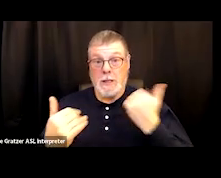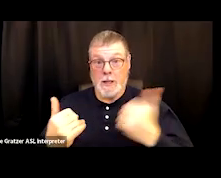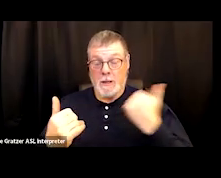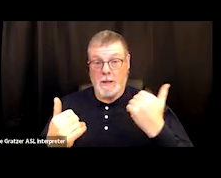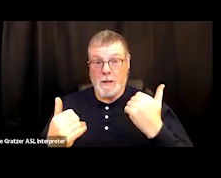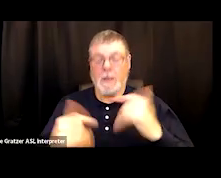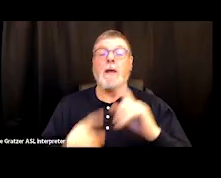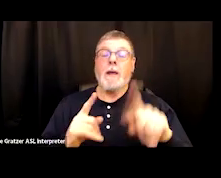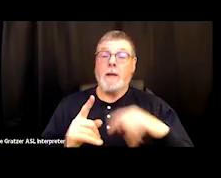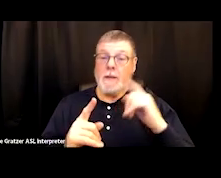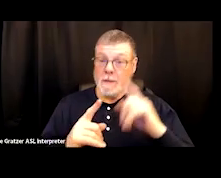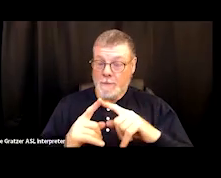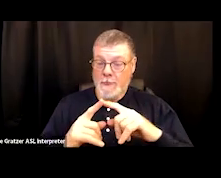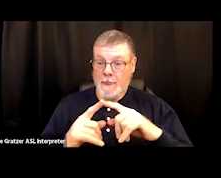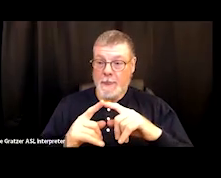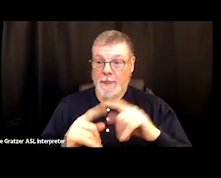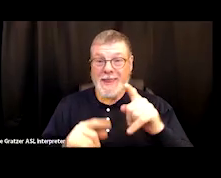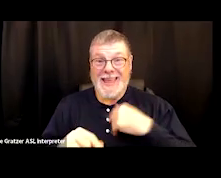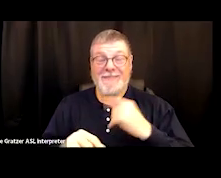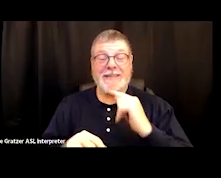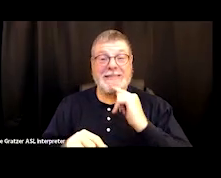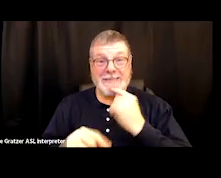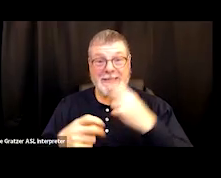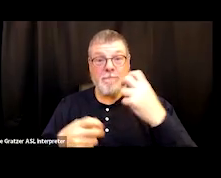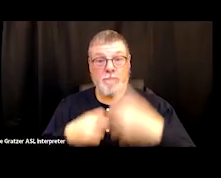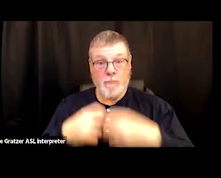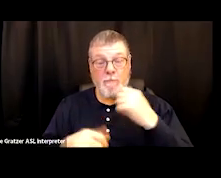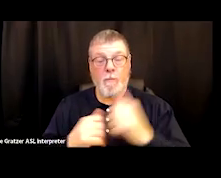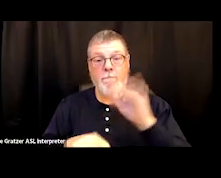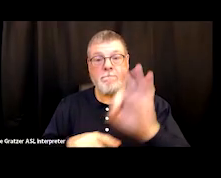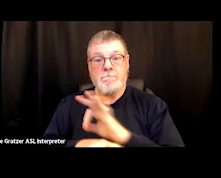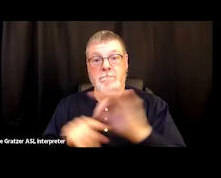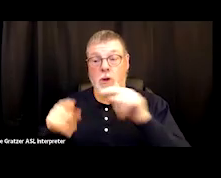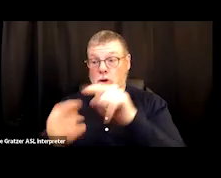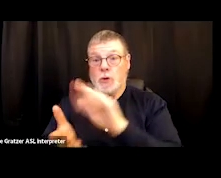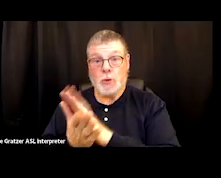If they had significant issues with functioning while they were in school,